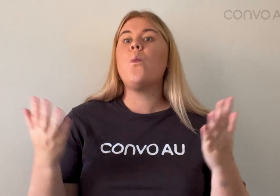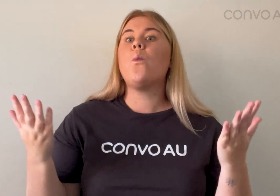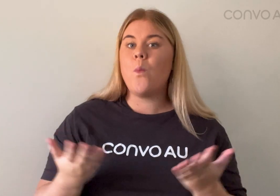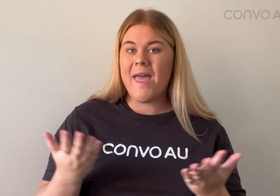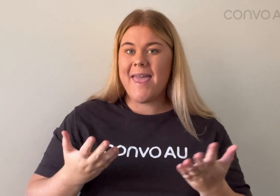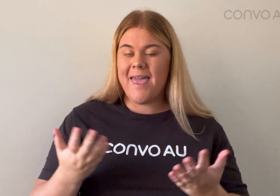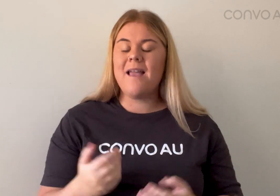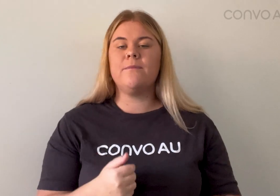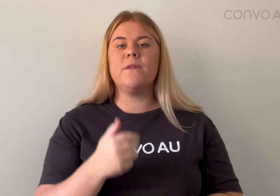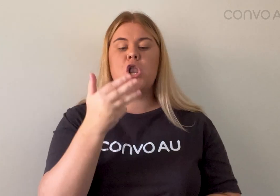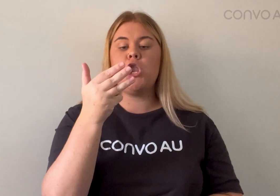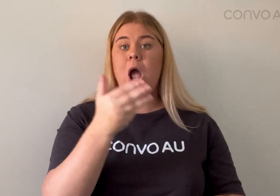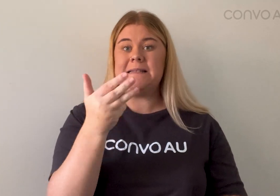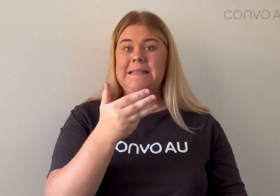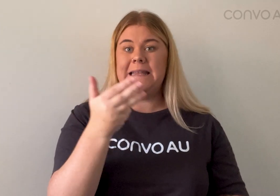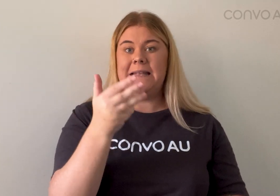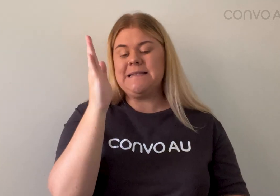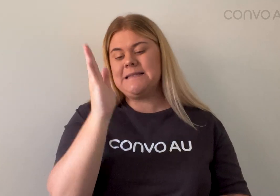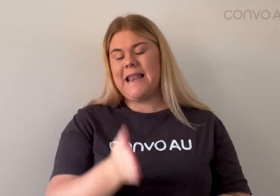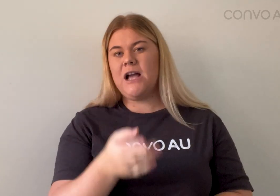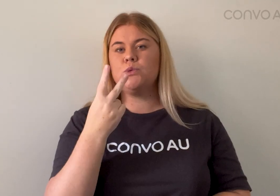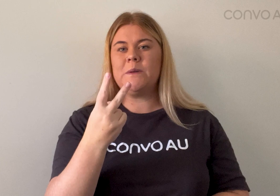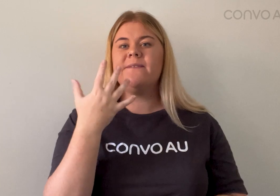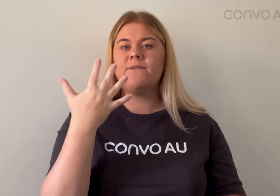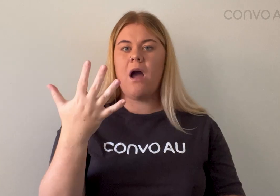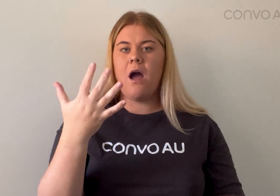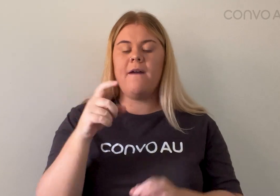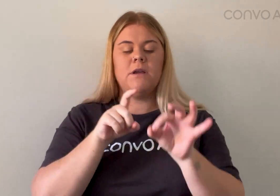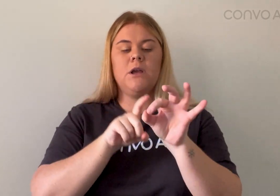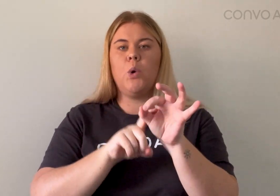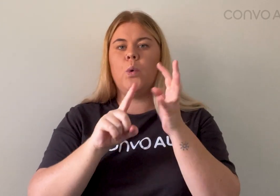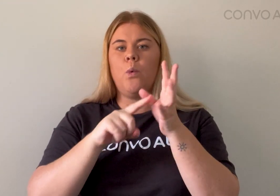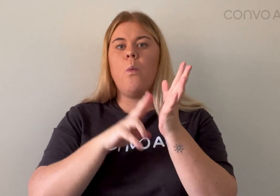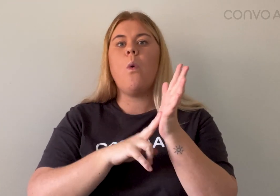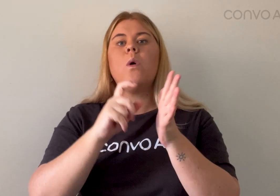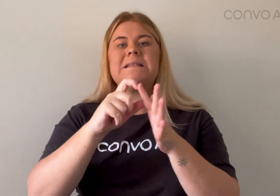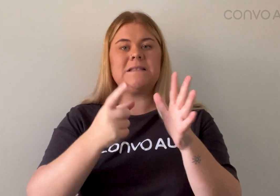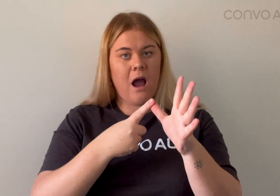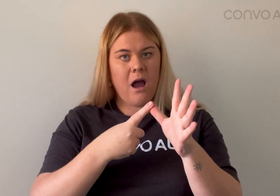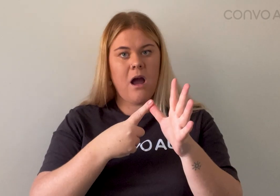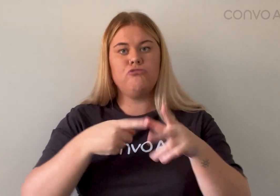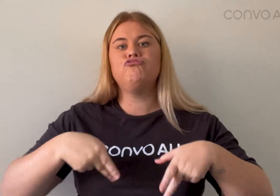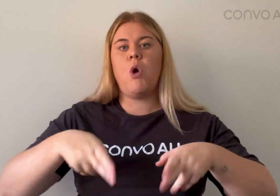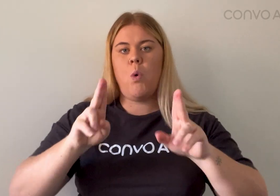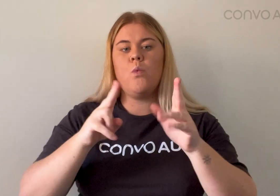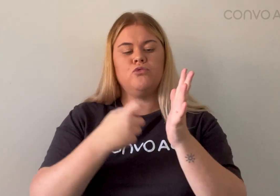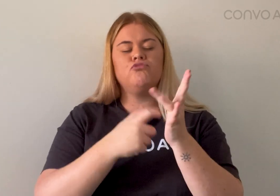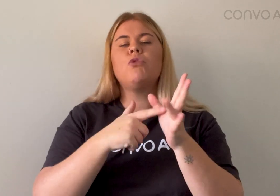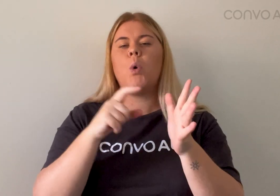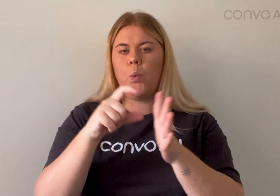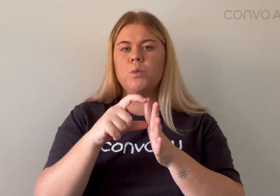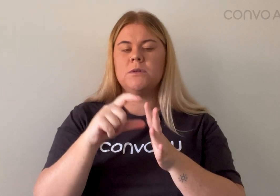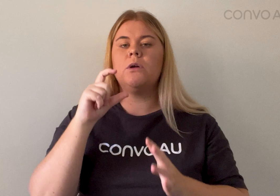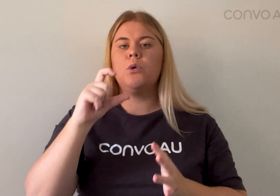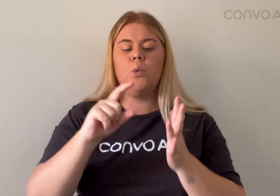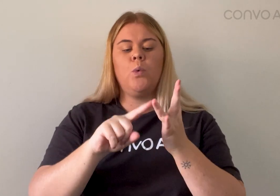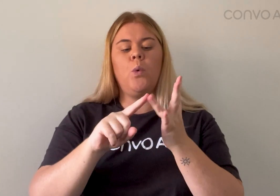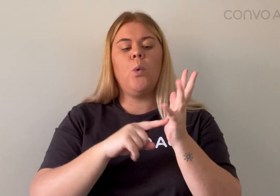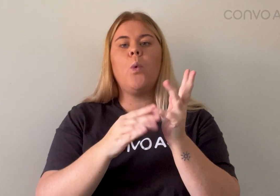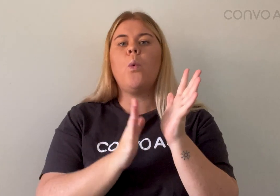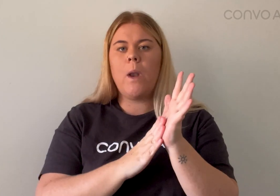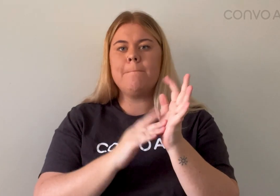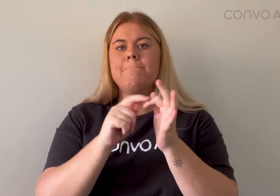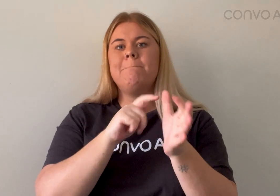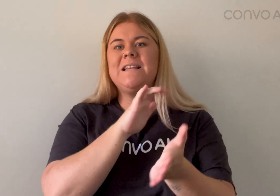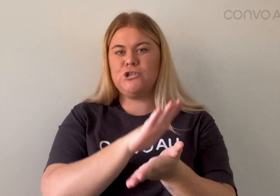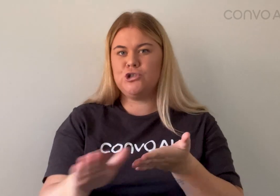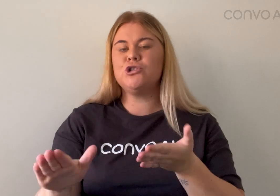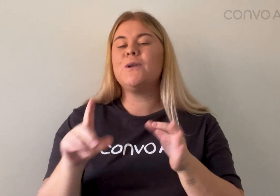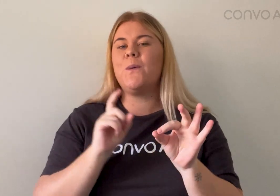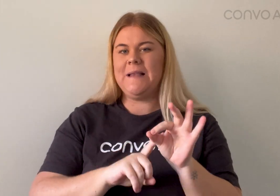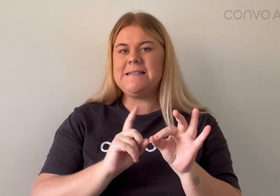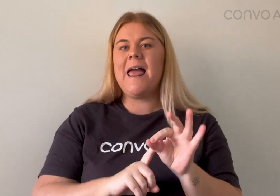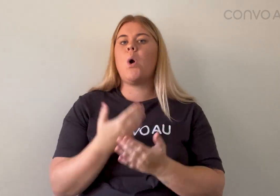Where: 19/25 Quanda Rd, Coolum Beach, QLD